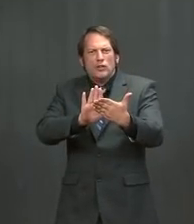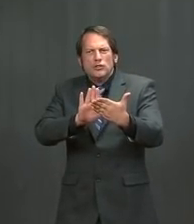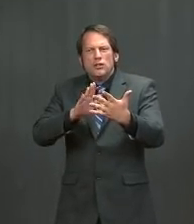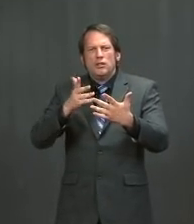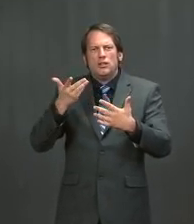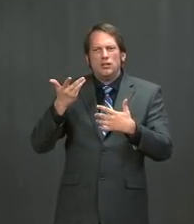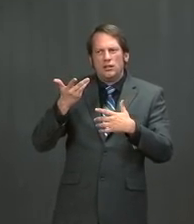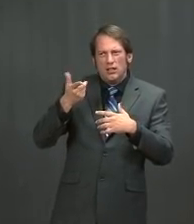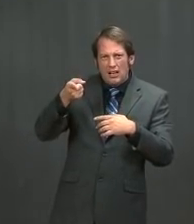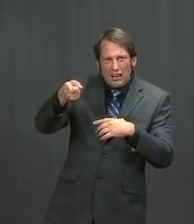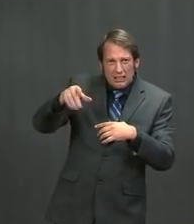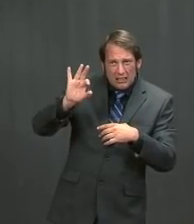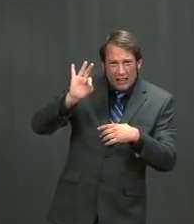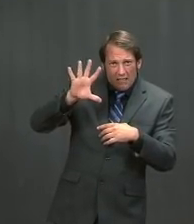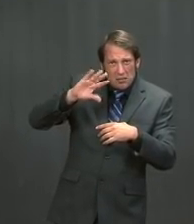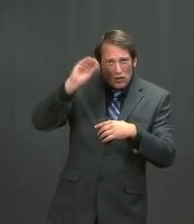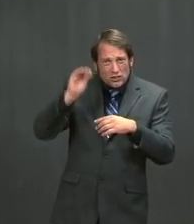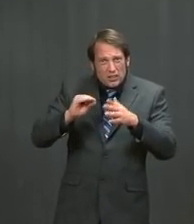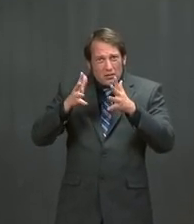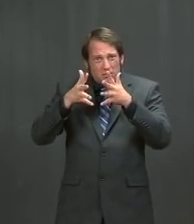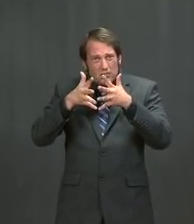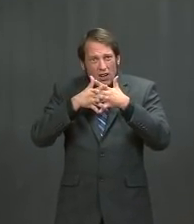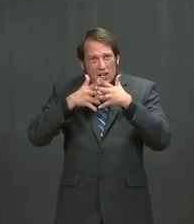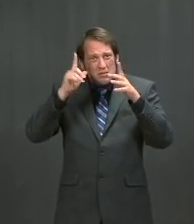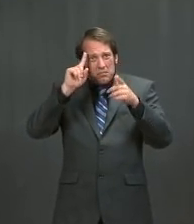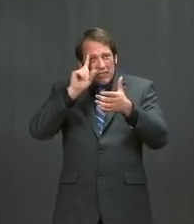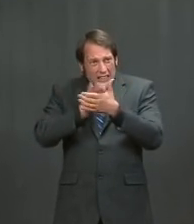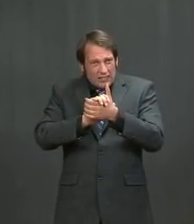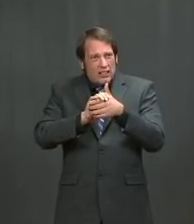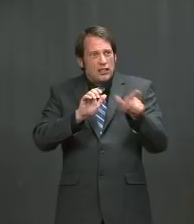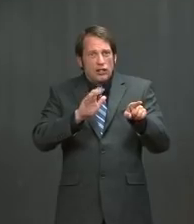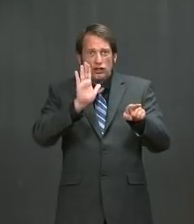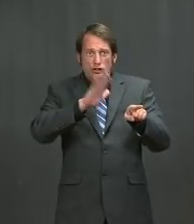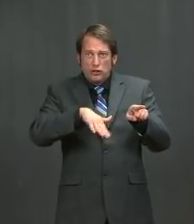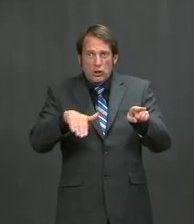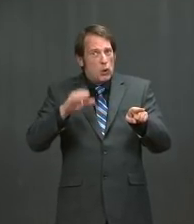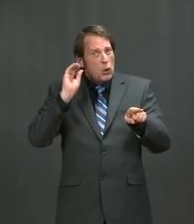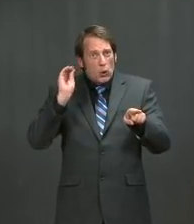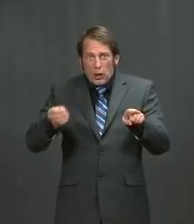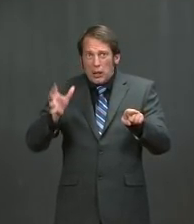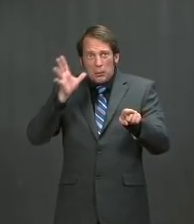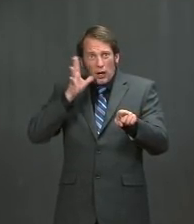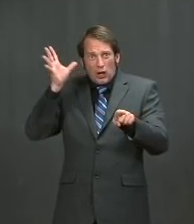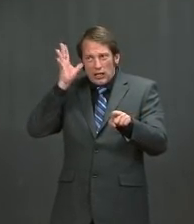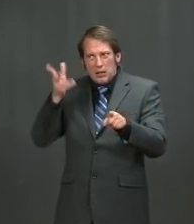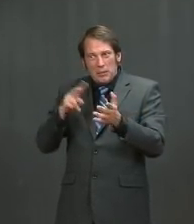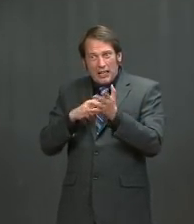believing that unaccompanied children should be treated safely and be protected in that way.